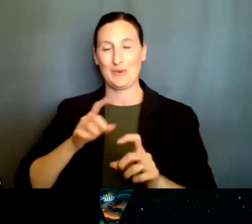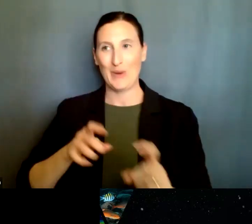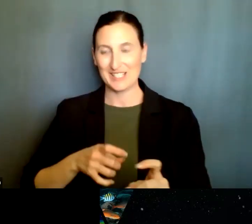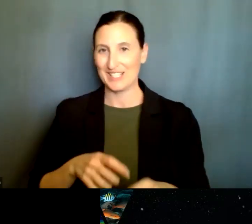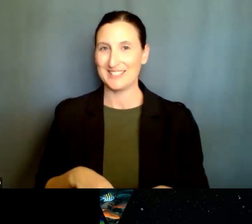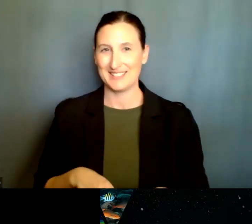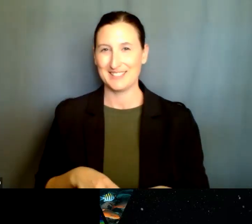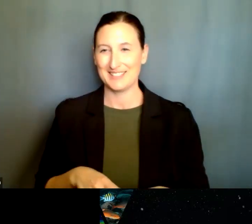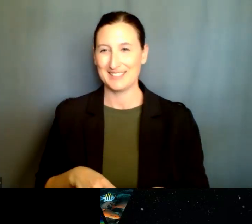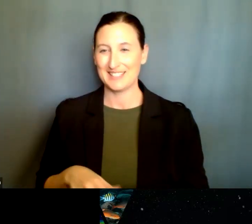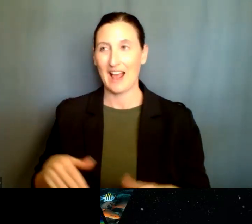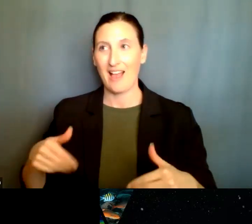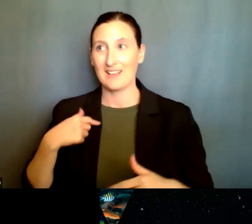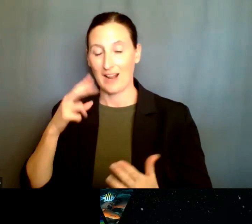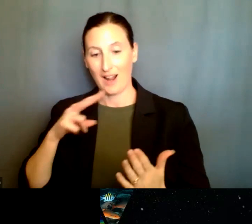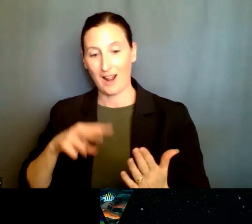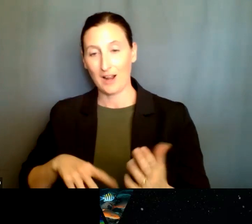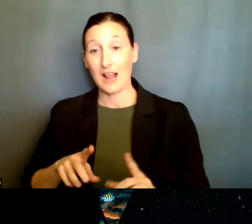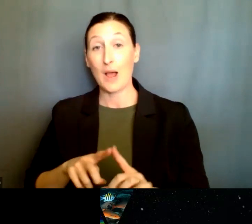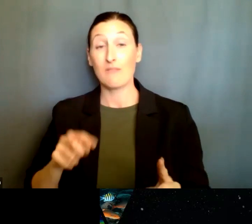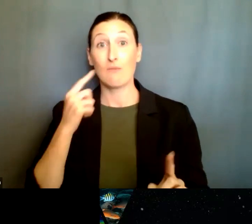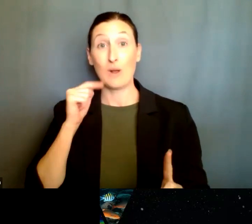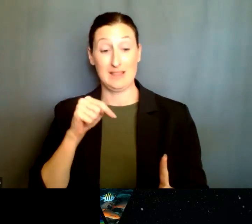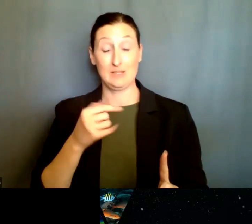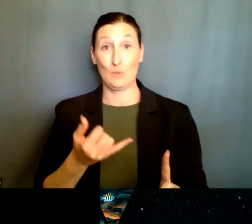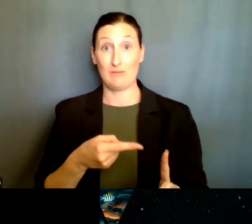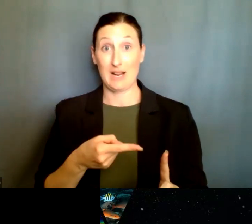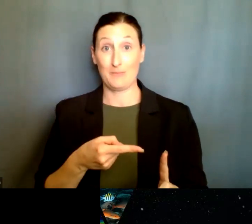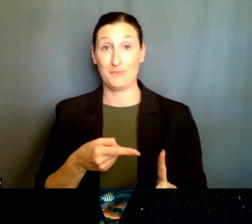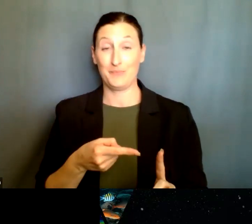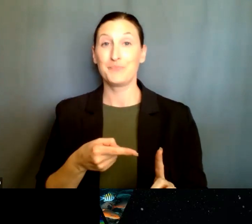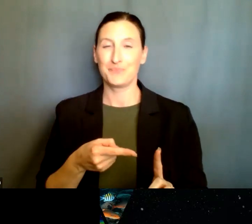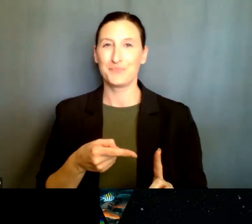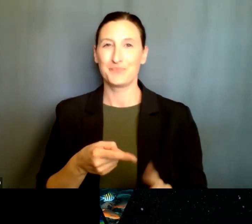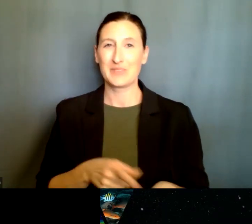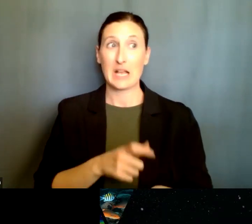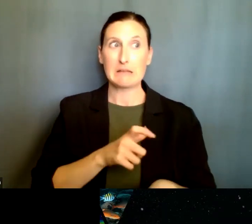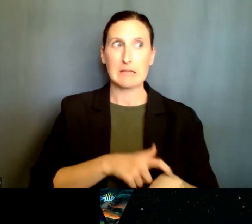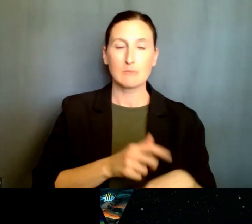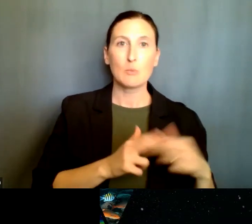really got a chance to look at them. But for this one, the trade off between spending time to build a track record,